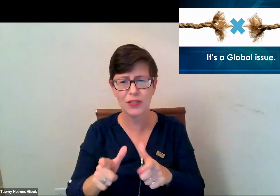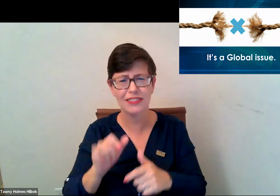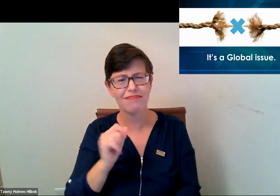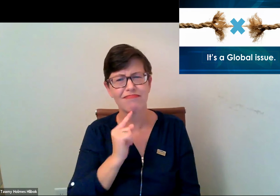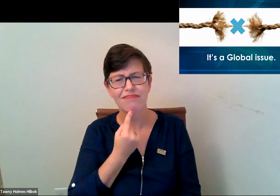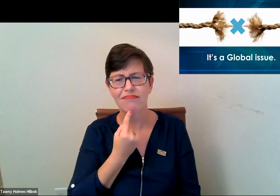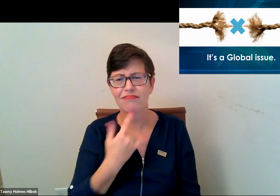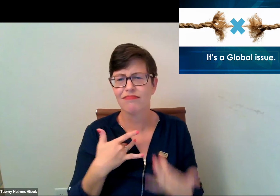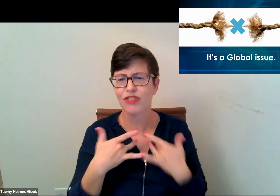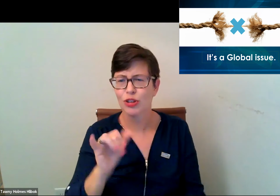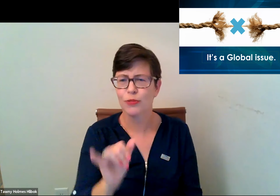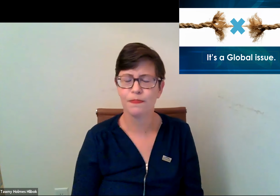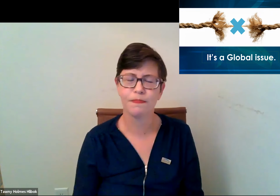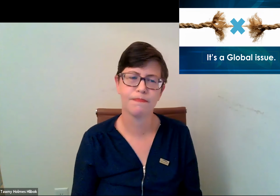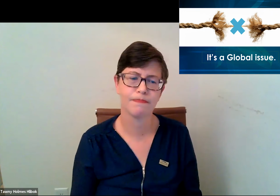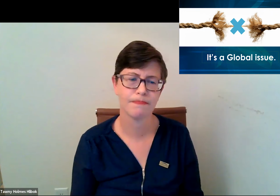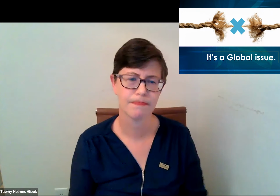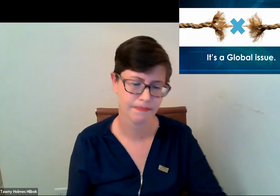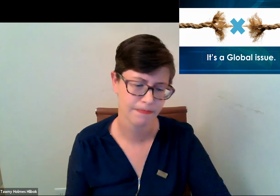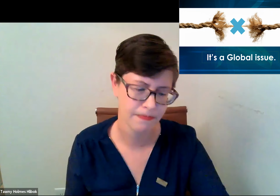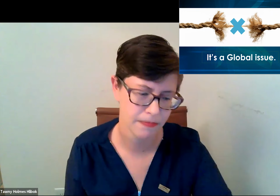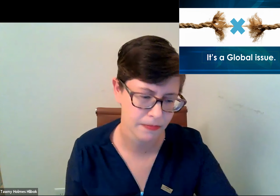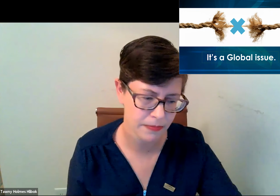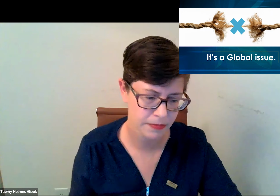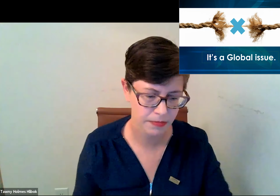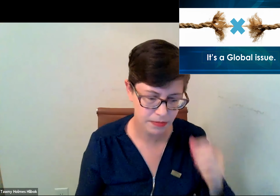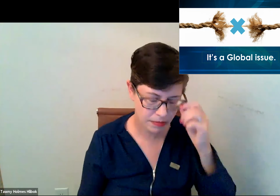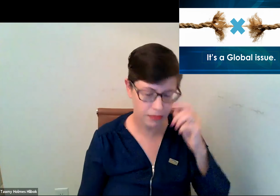We want to make sure that we continue diversity and there are a lot of impacts